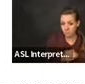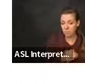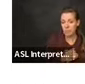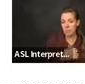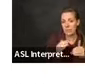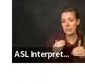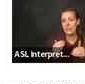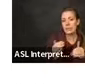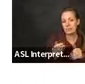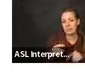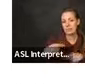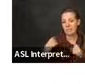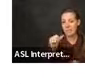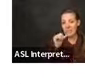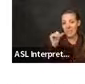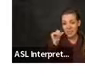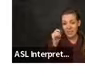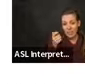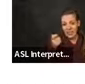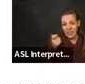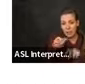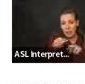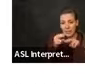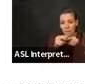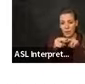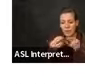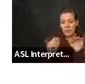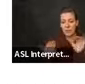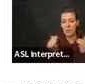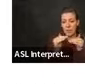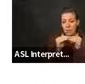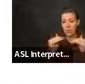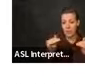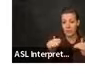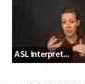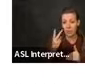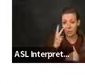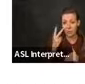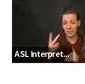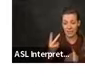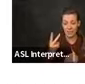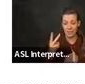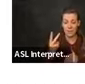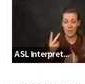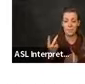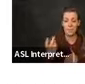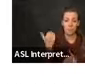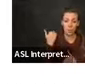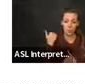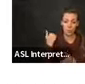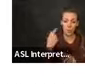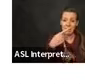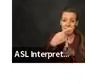This is a slight increase over the levels that we've been seeing over the last month or so.